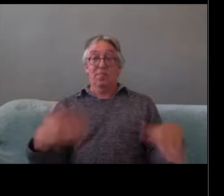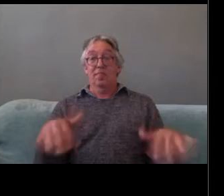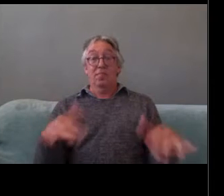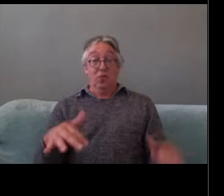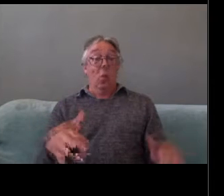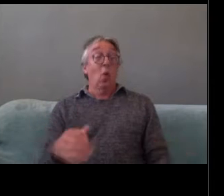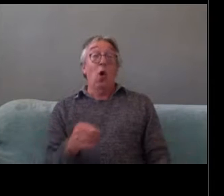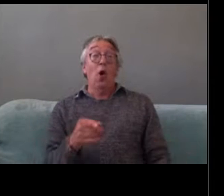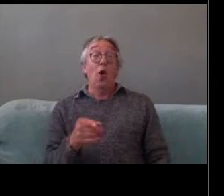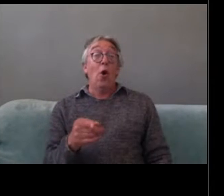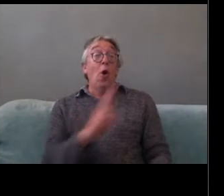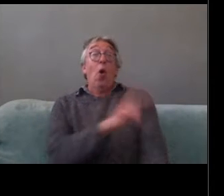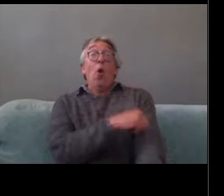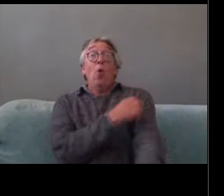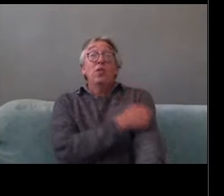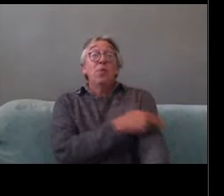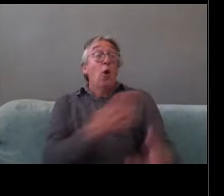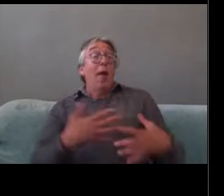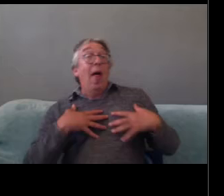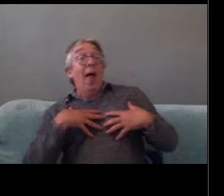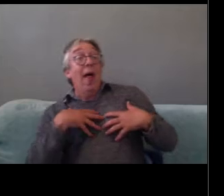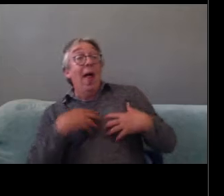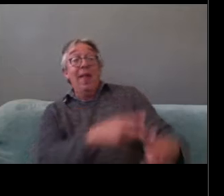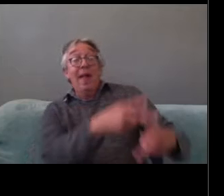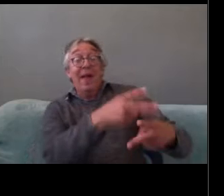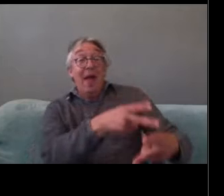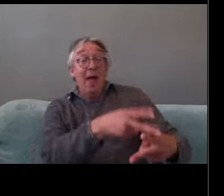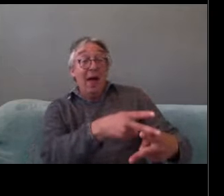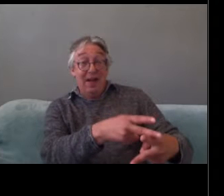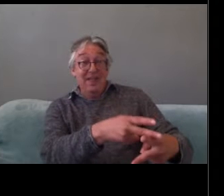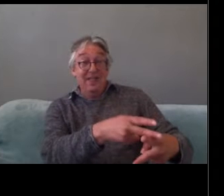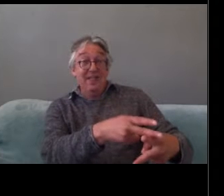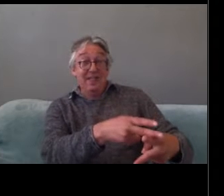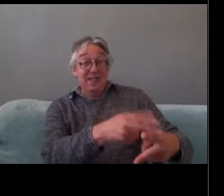So in all areas, almost in all areas of the cohesion policy